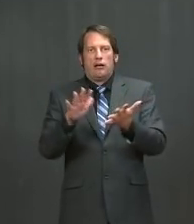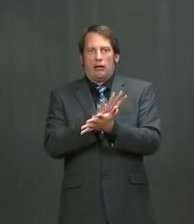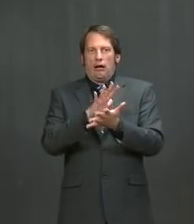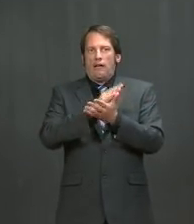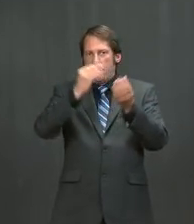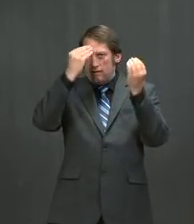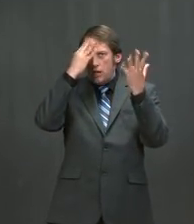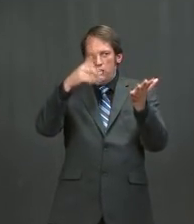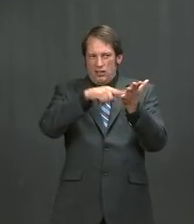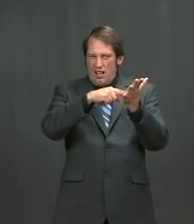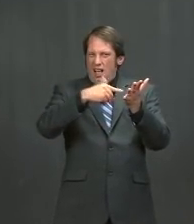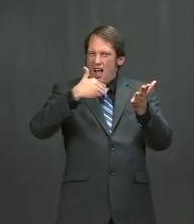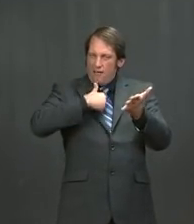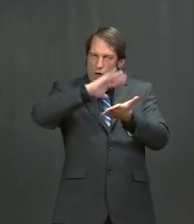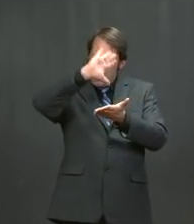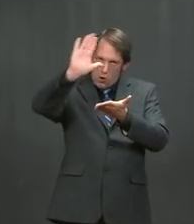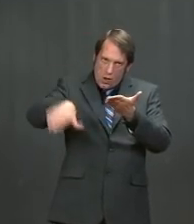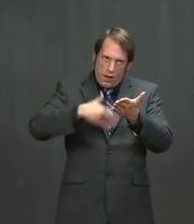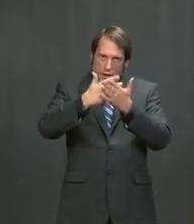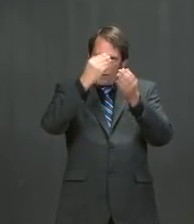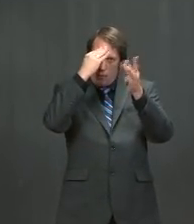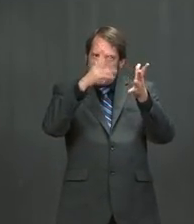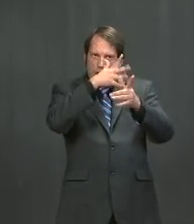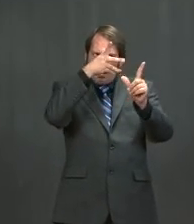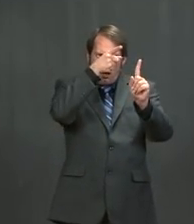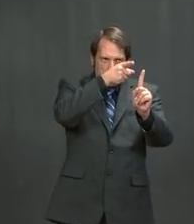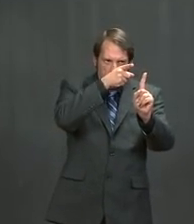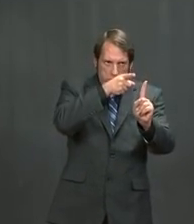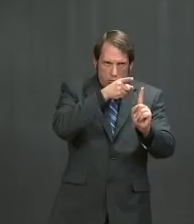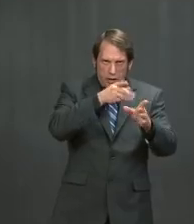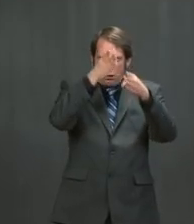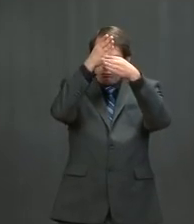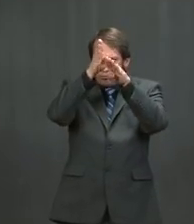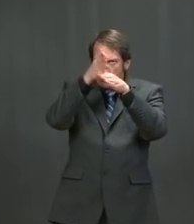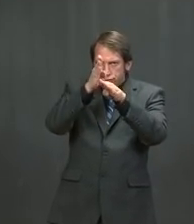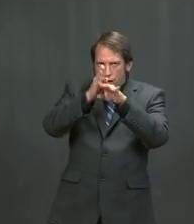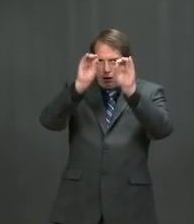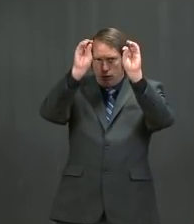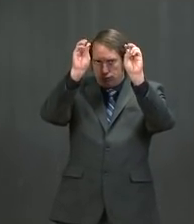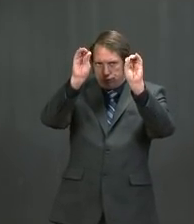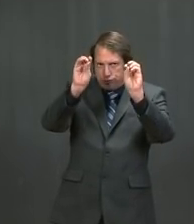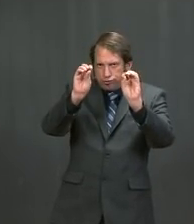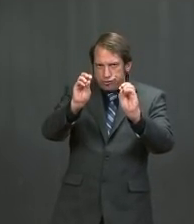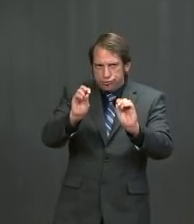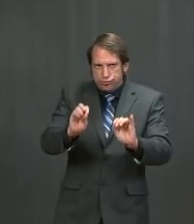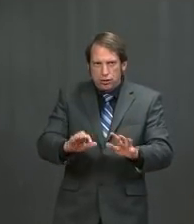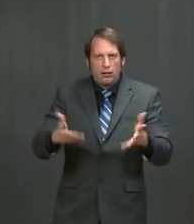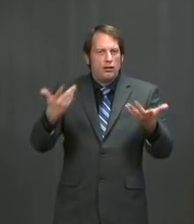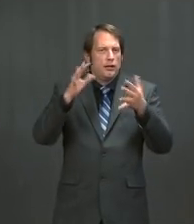There are pieces like broadband access and other things, but there'll be a competitive bidding process once the bill is signed into law.